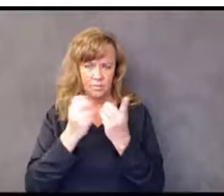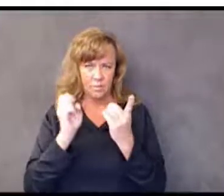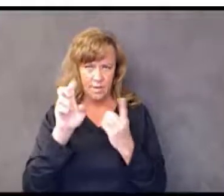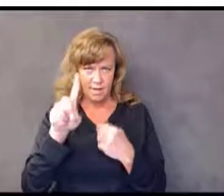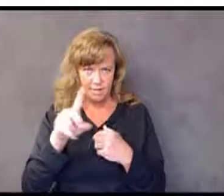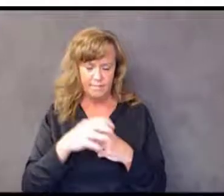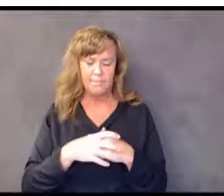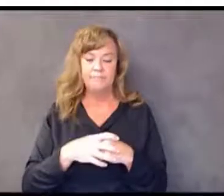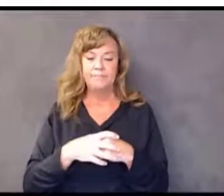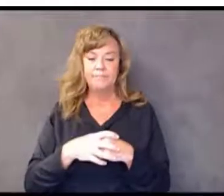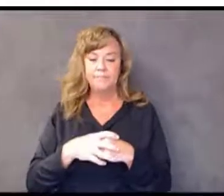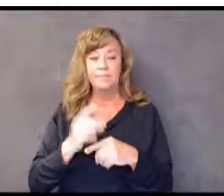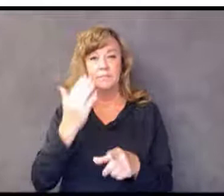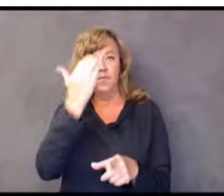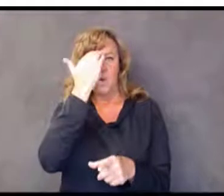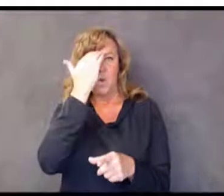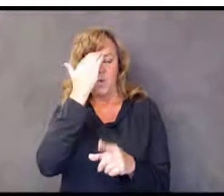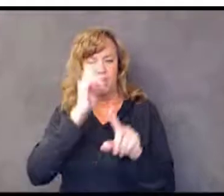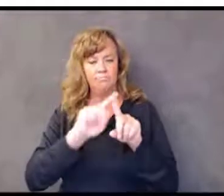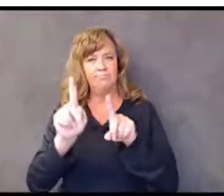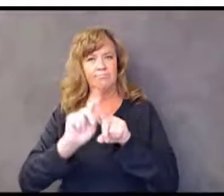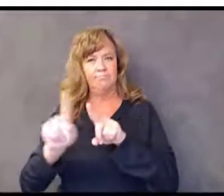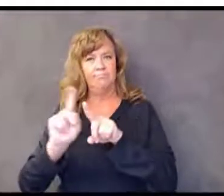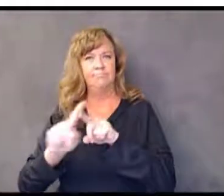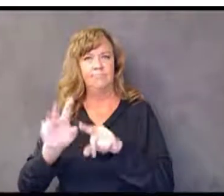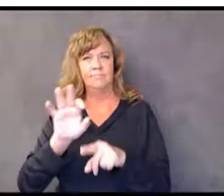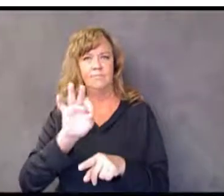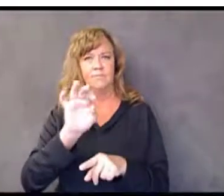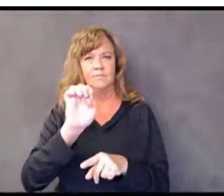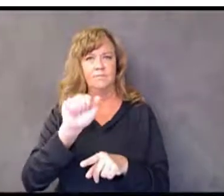are offered within the Istation system.